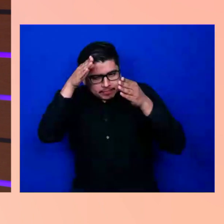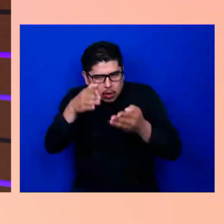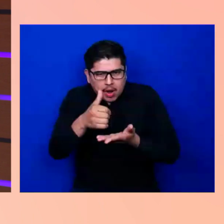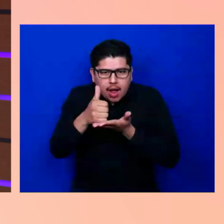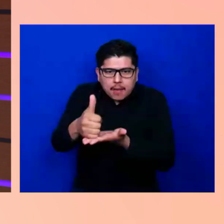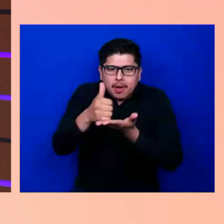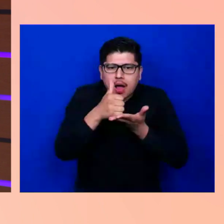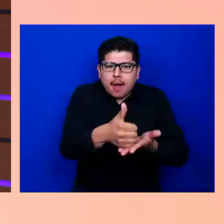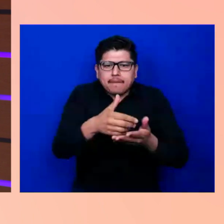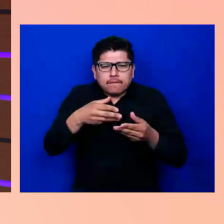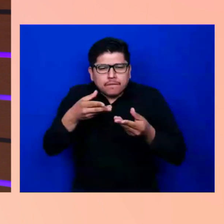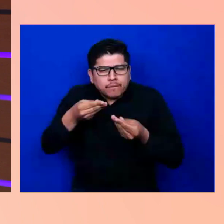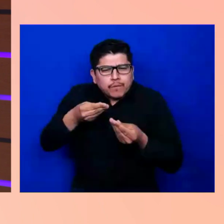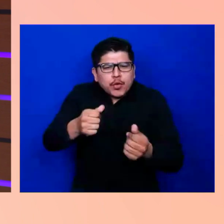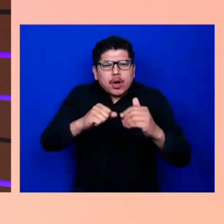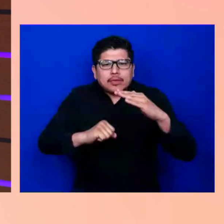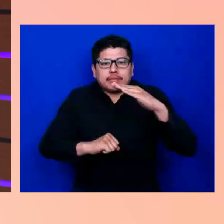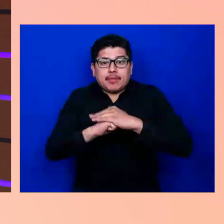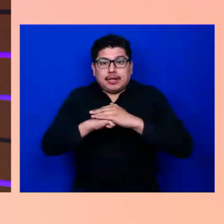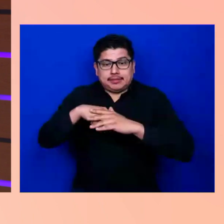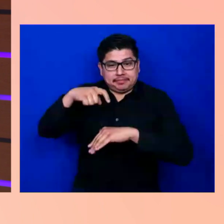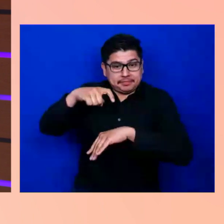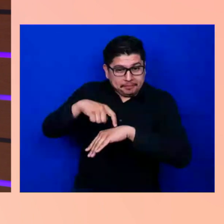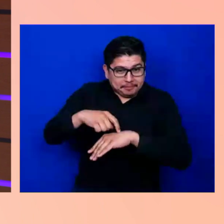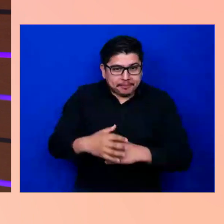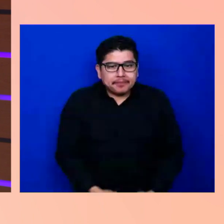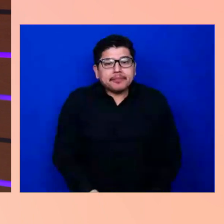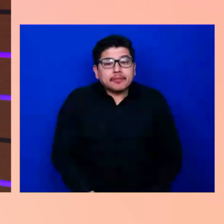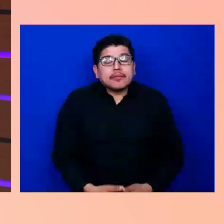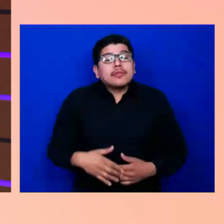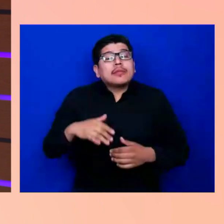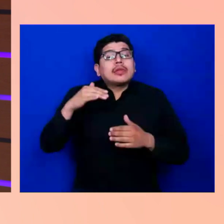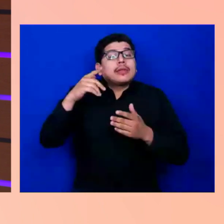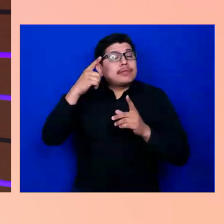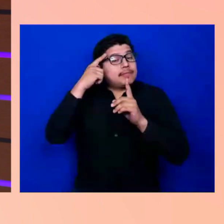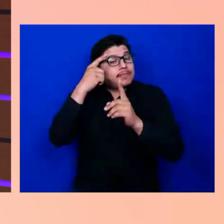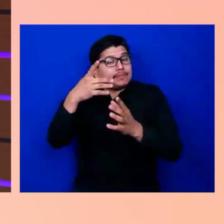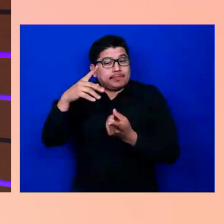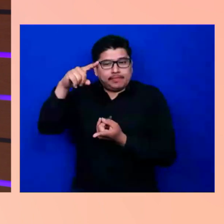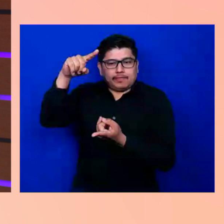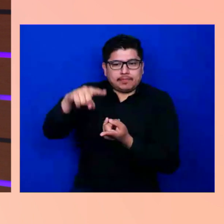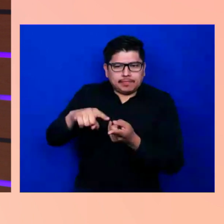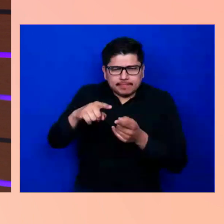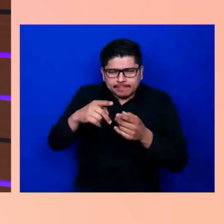Ultimately, reducing or eliminating distractions in physical and digital spaces,